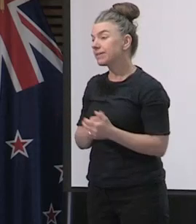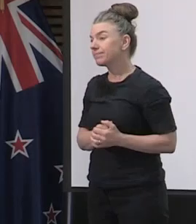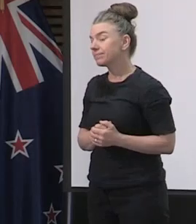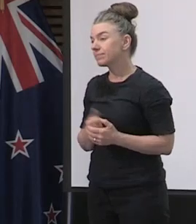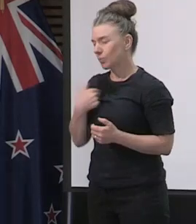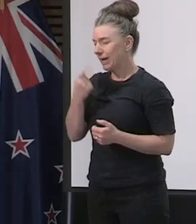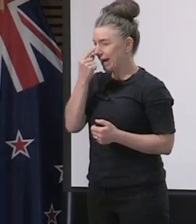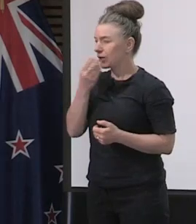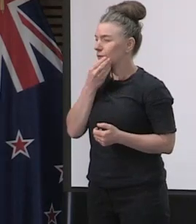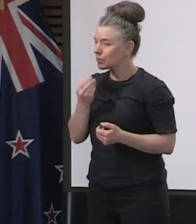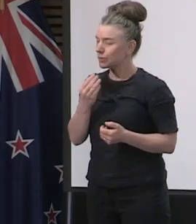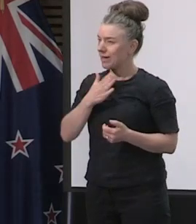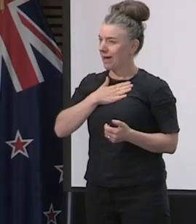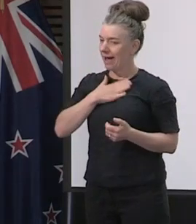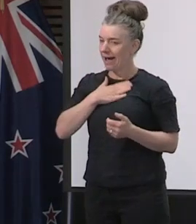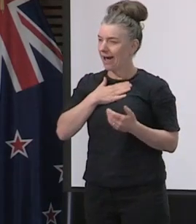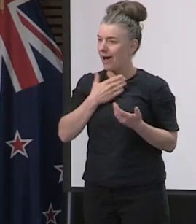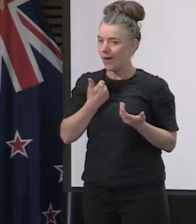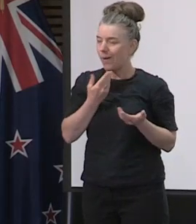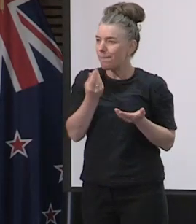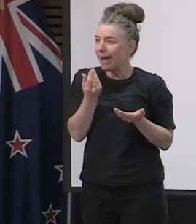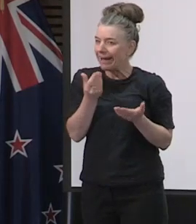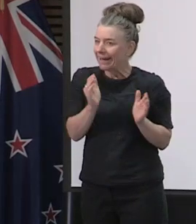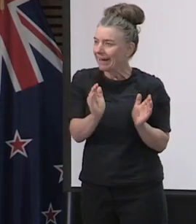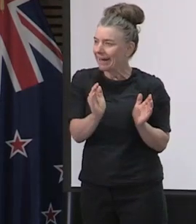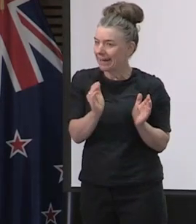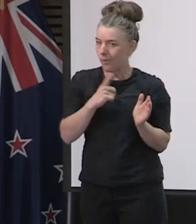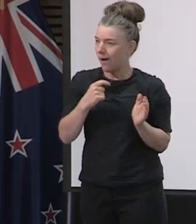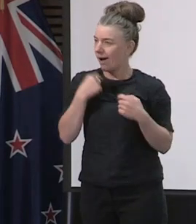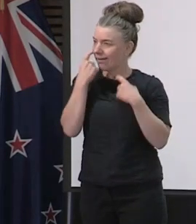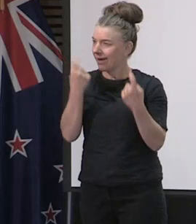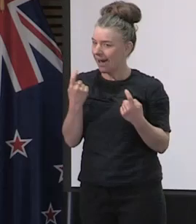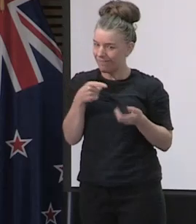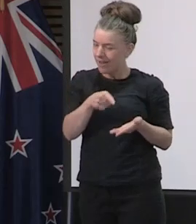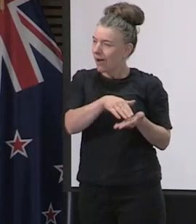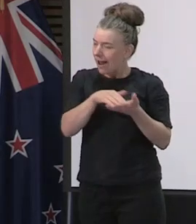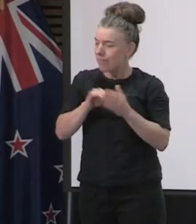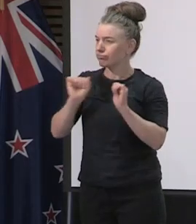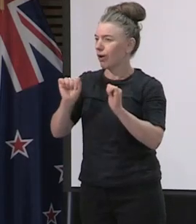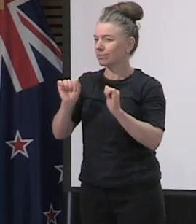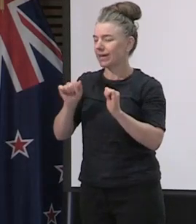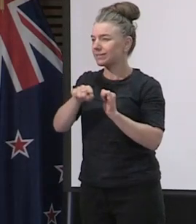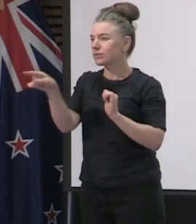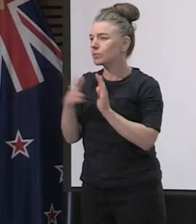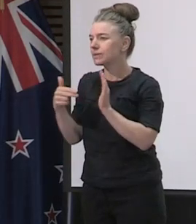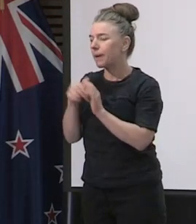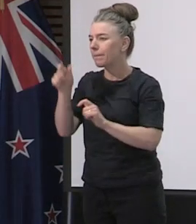ahead. But more than that, we are well positioned to use our balance sheet to show to New